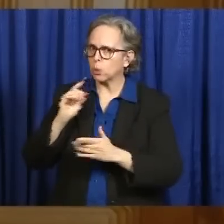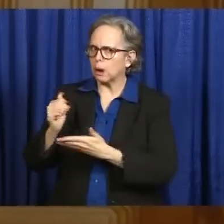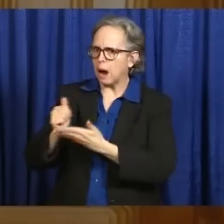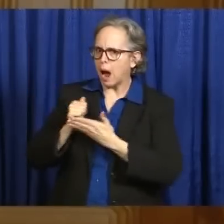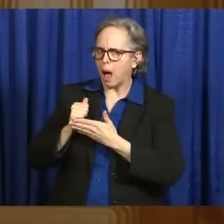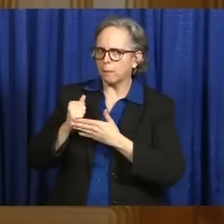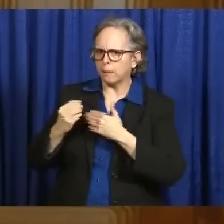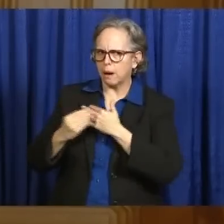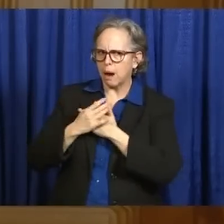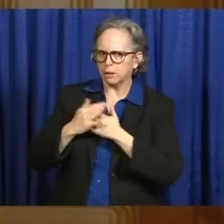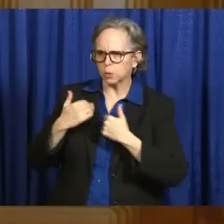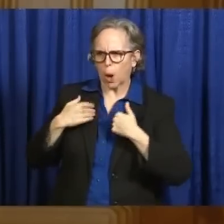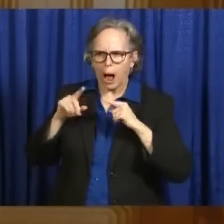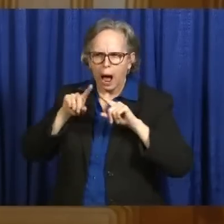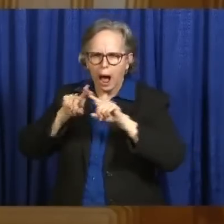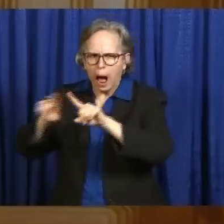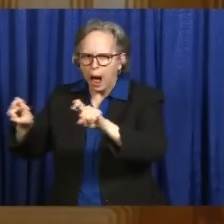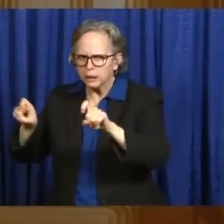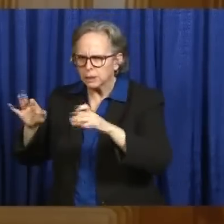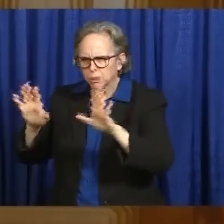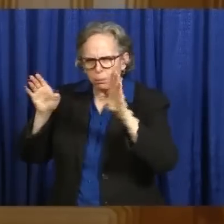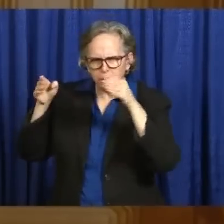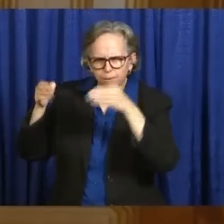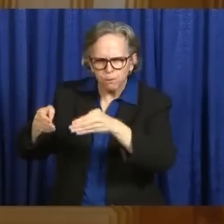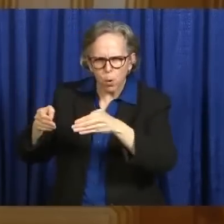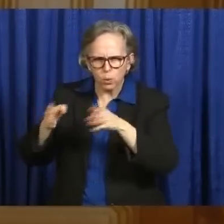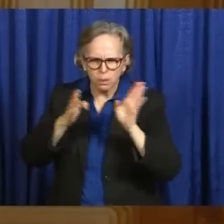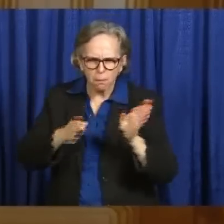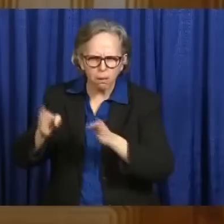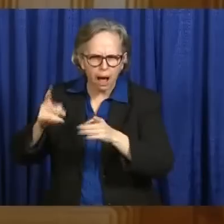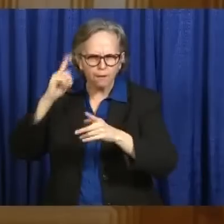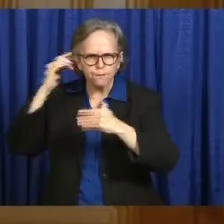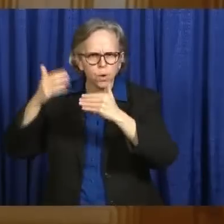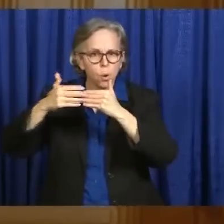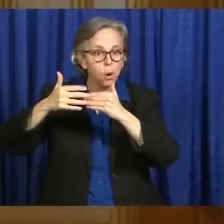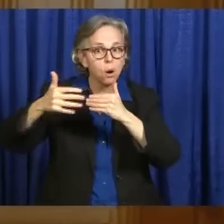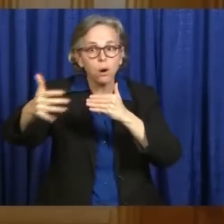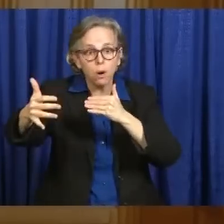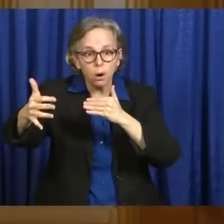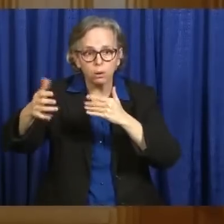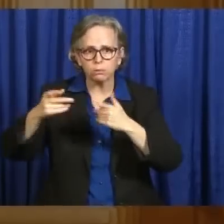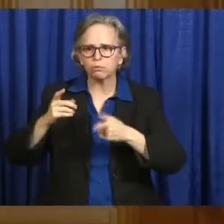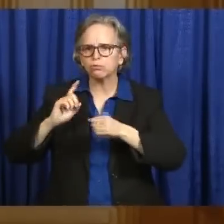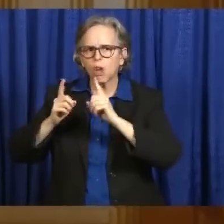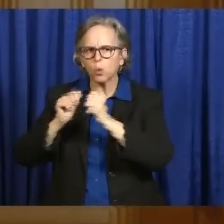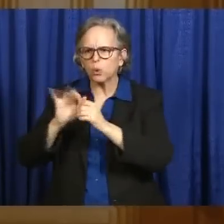THE PHYSICAL DISTANCING. JOBS OHIO CAN PLAY A REAL ROLE AND I HAVE CHARGED TO THE BOARD